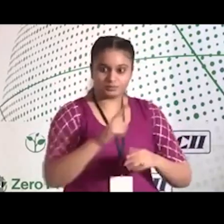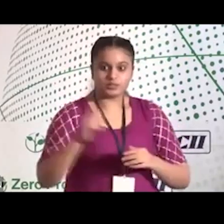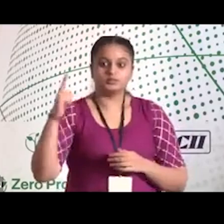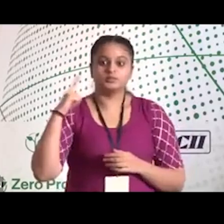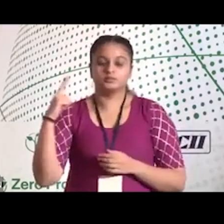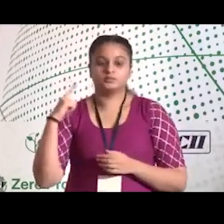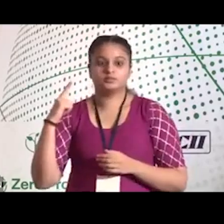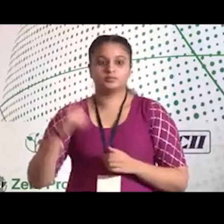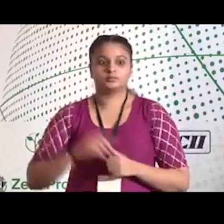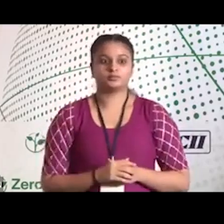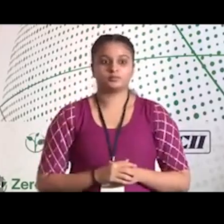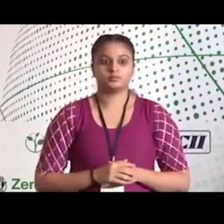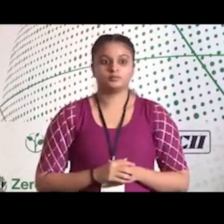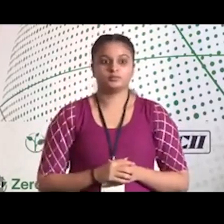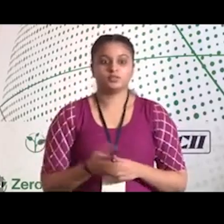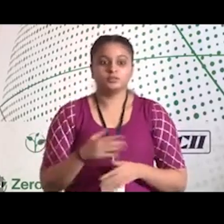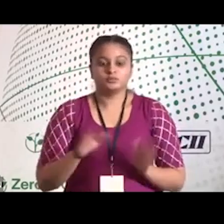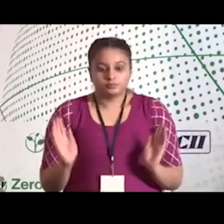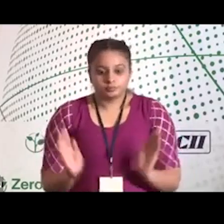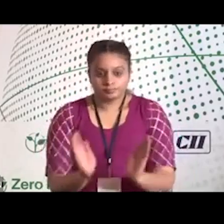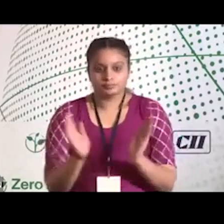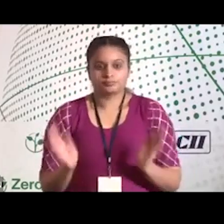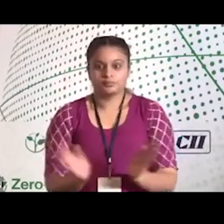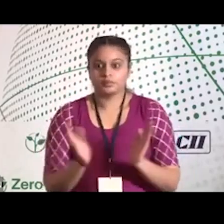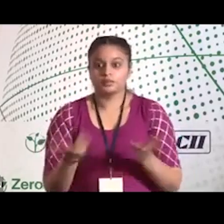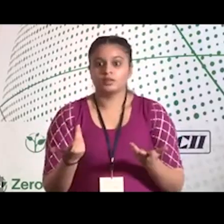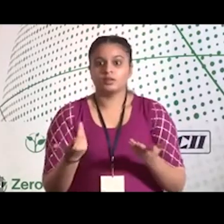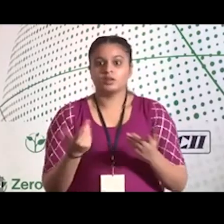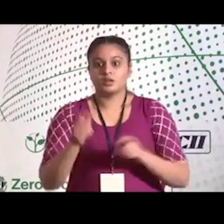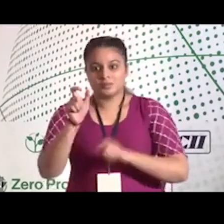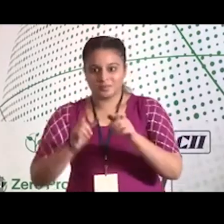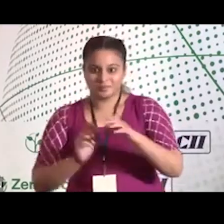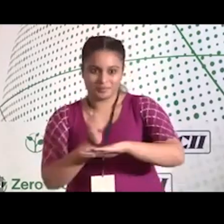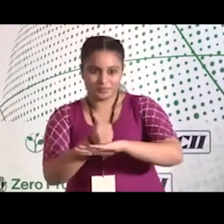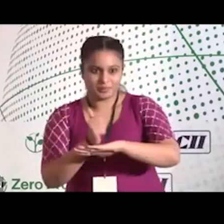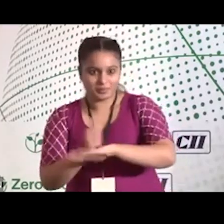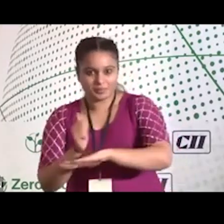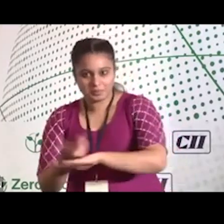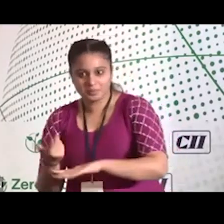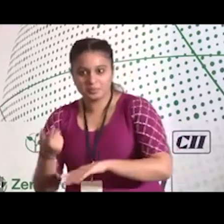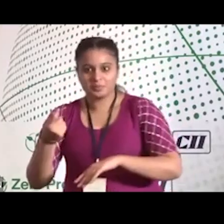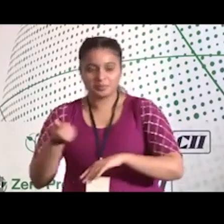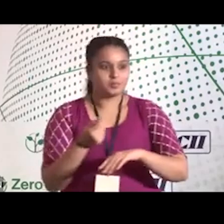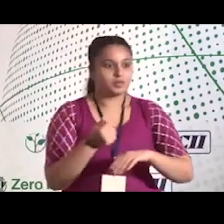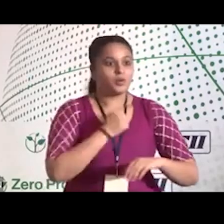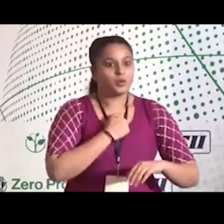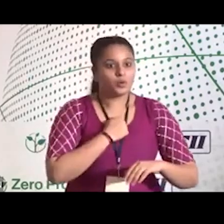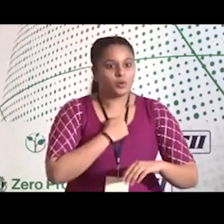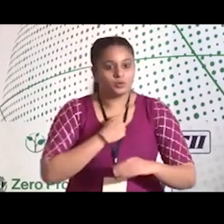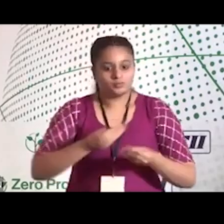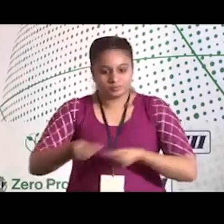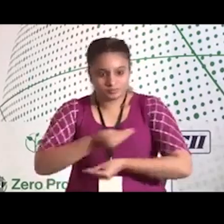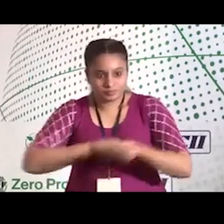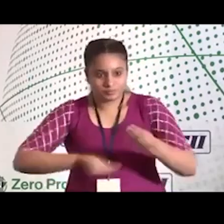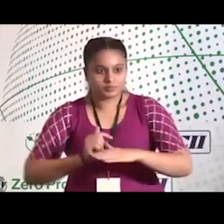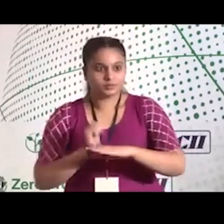taking leadership to promote entrepreneurship, to promote women with disabilities.